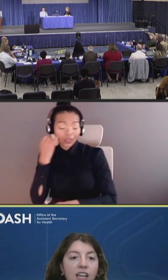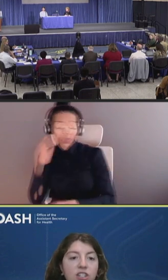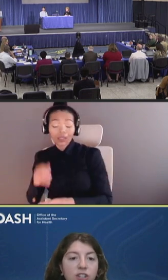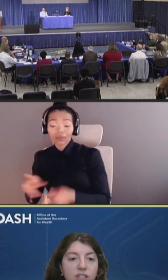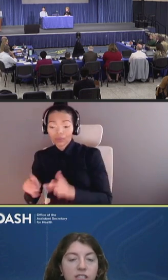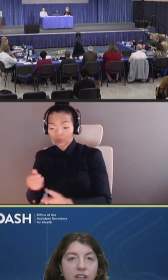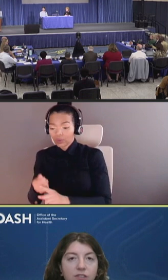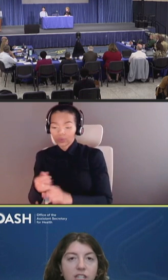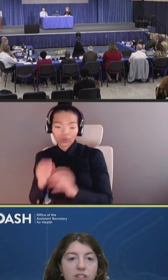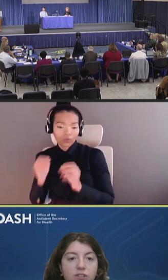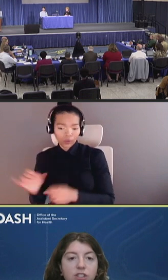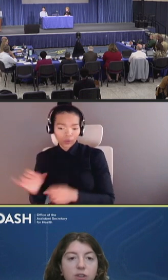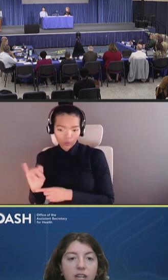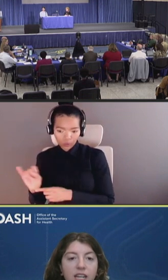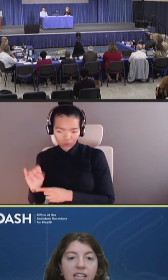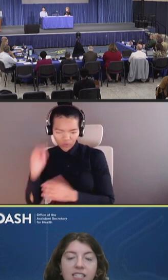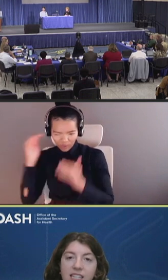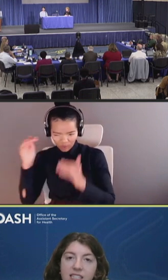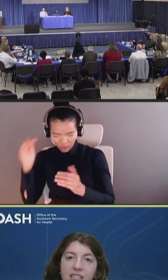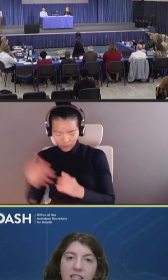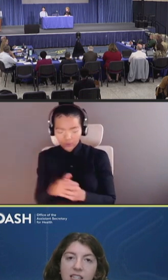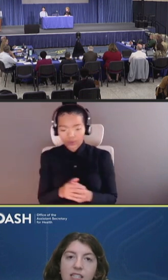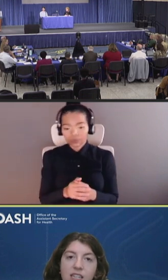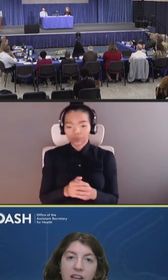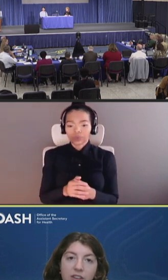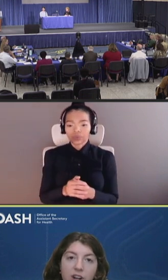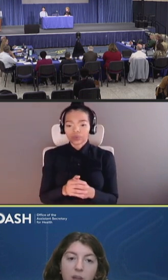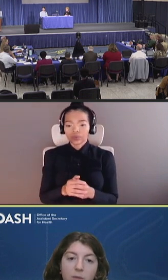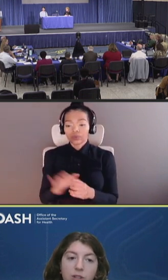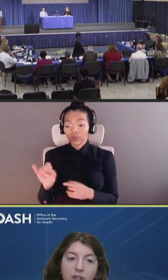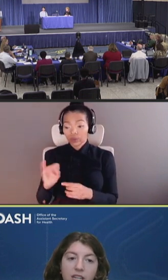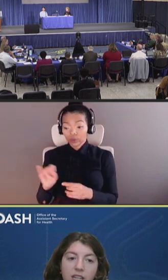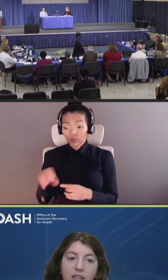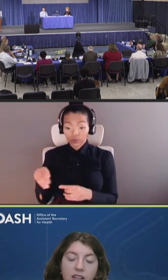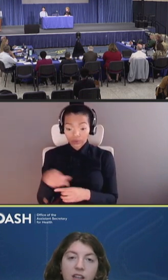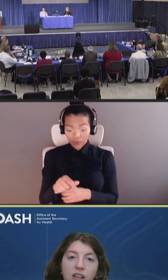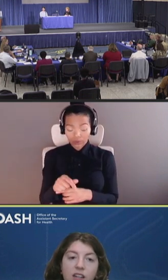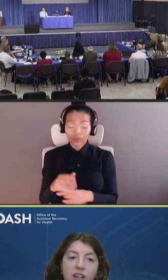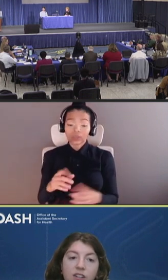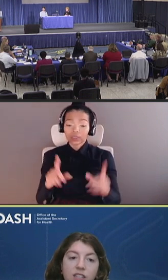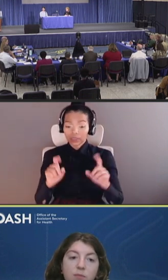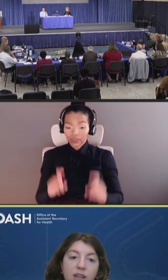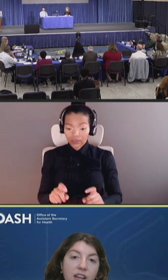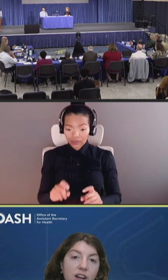Insurance coverage for screening and testing is another opportunity. Currently, Medicare